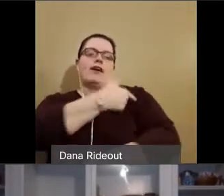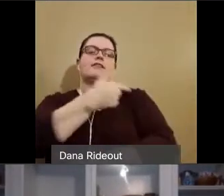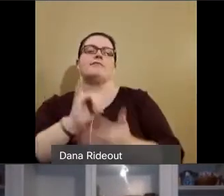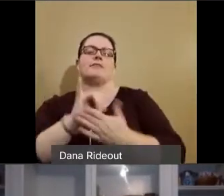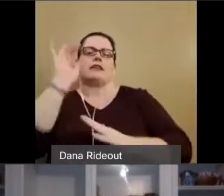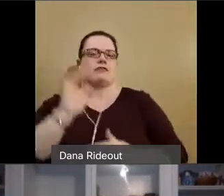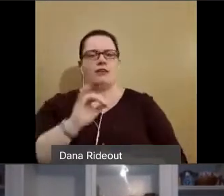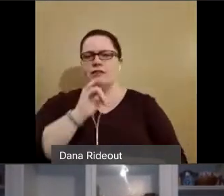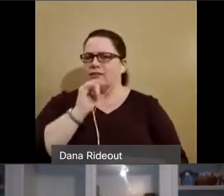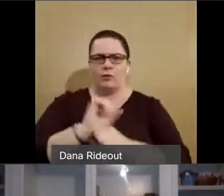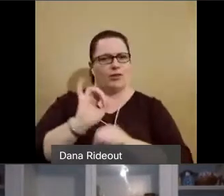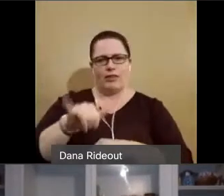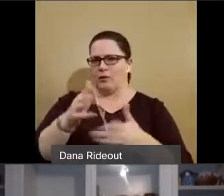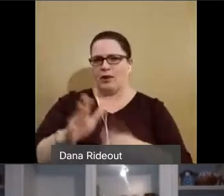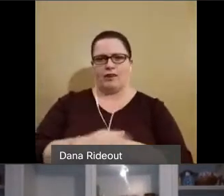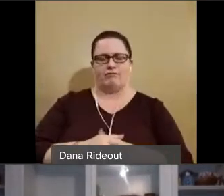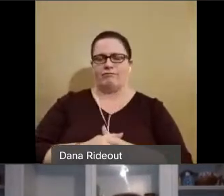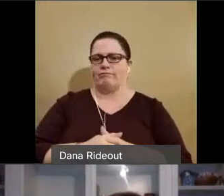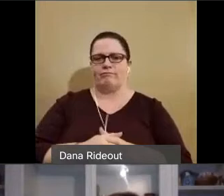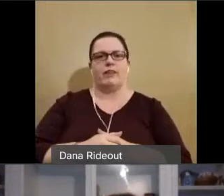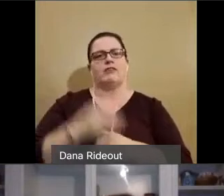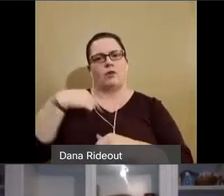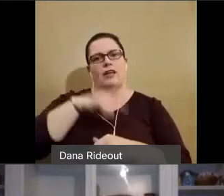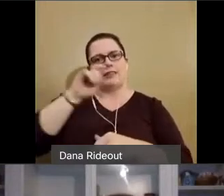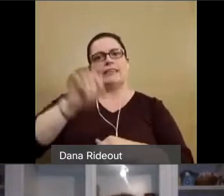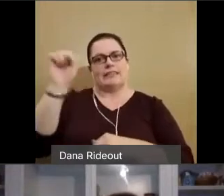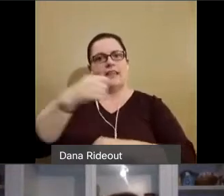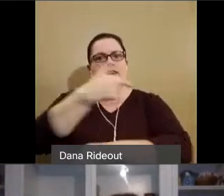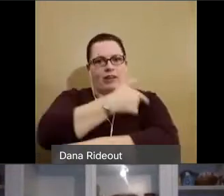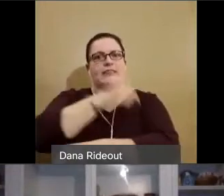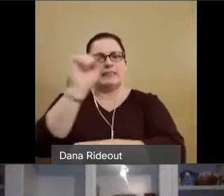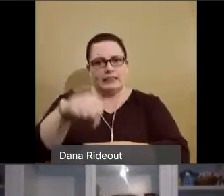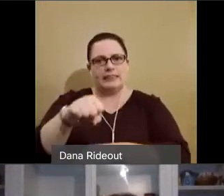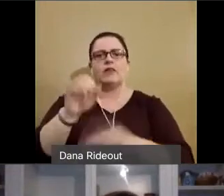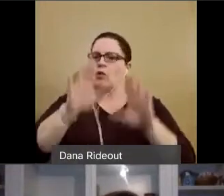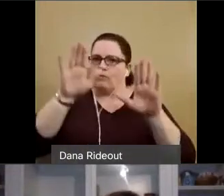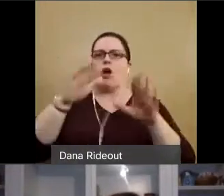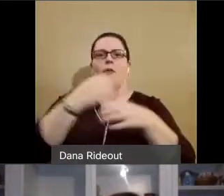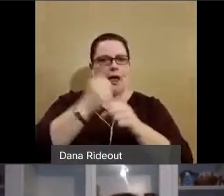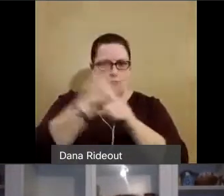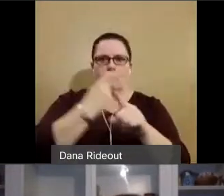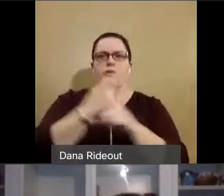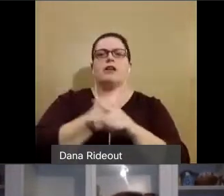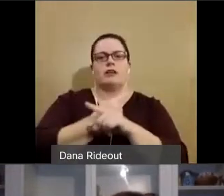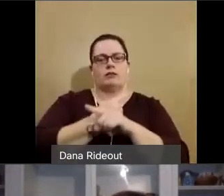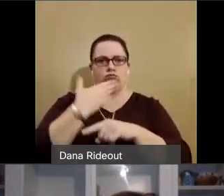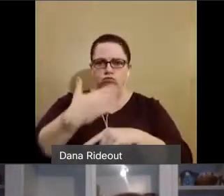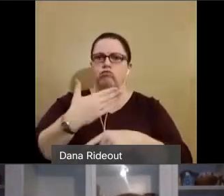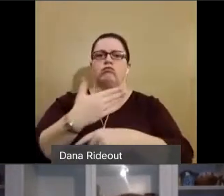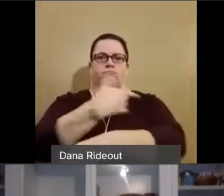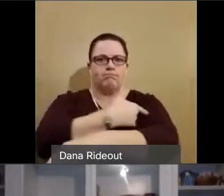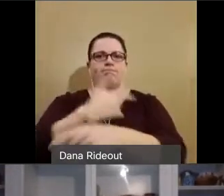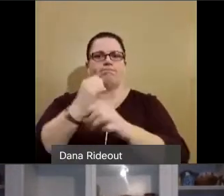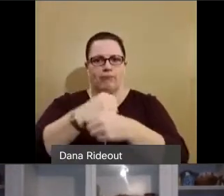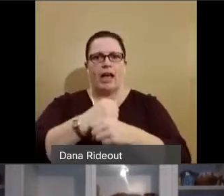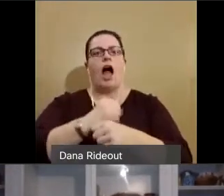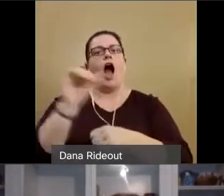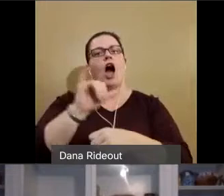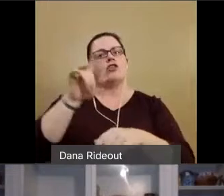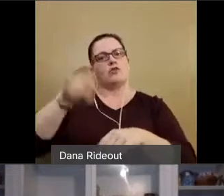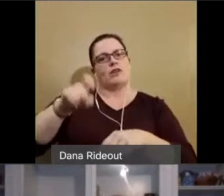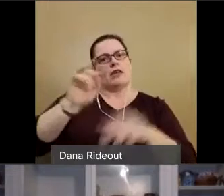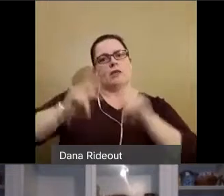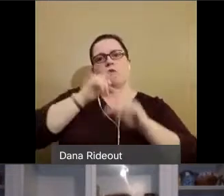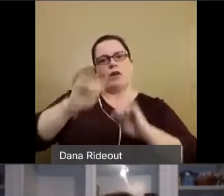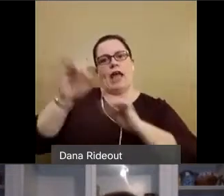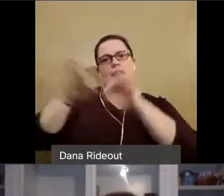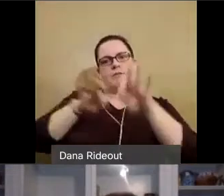So, we need in addition to wonderful vaccines that are being made appropriately and made well, we need people alongside of them also explaining why these vaccines have been appropriate and are made.